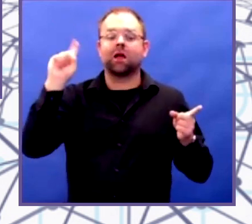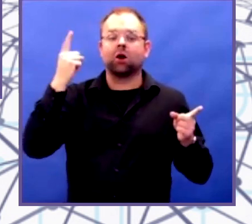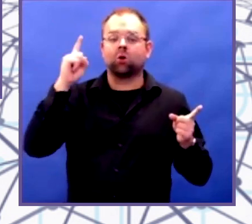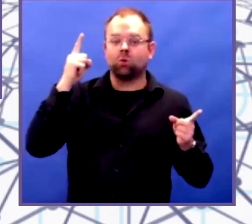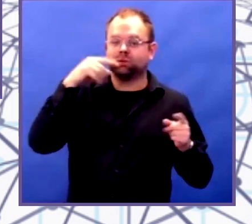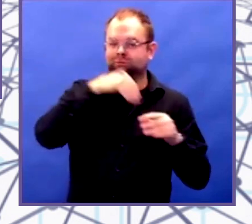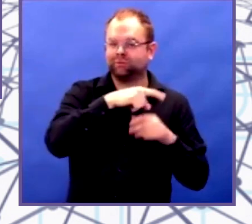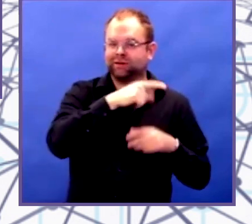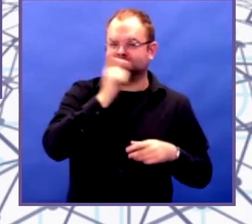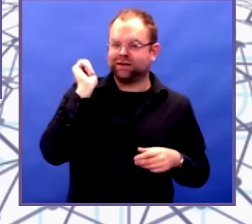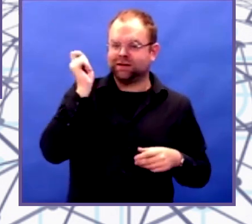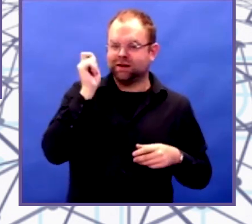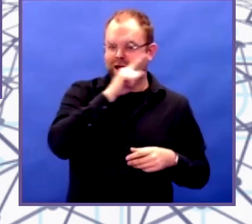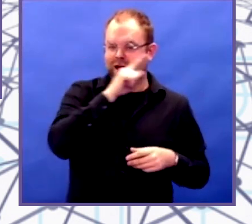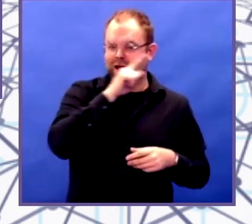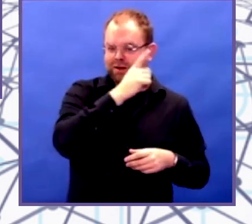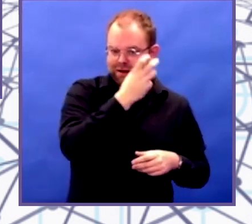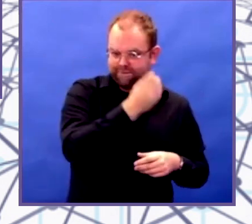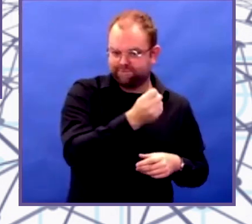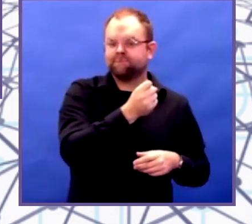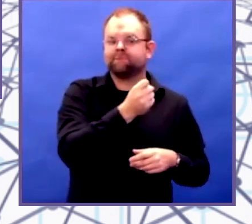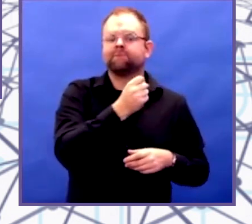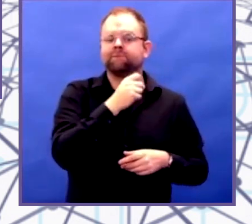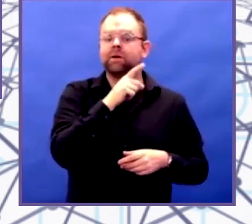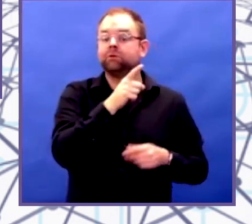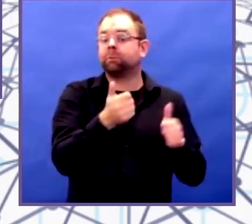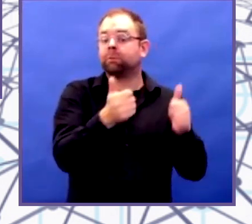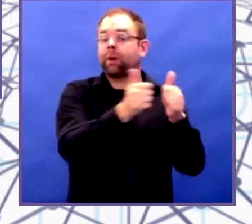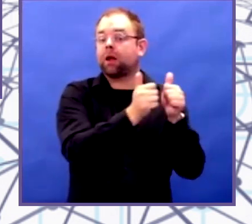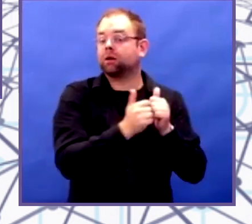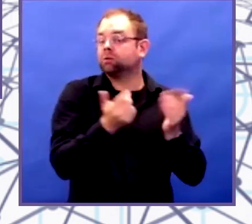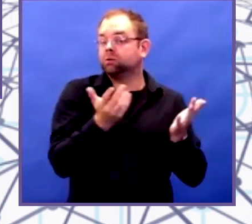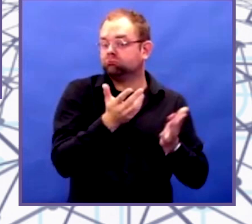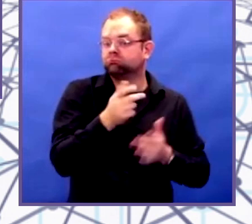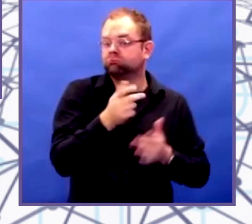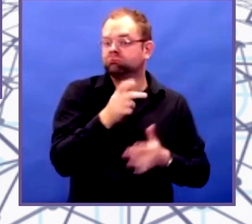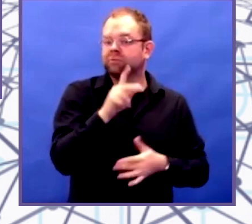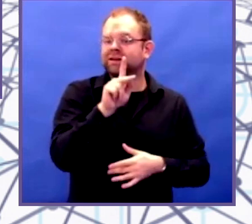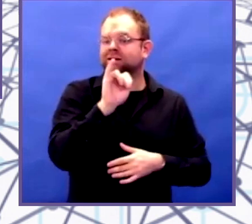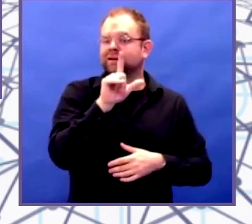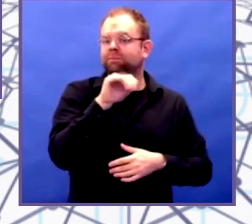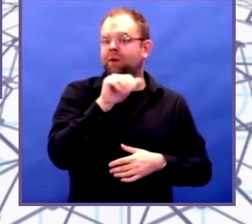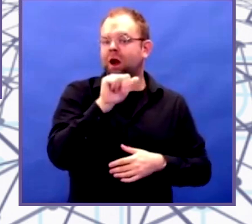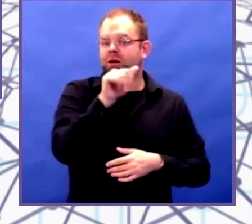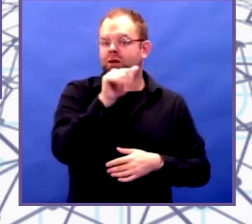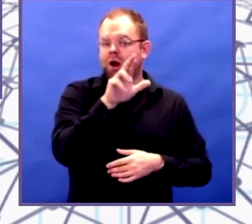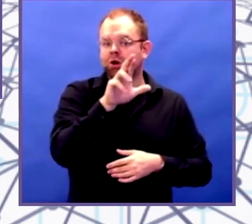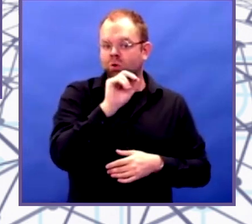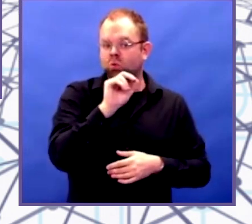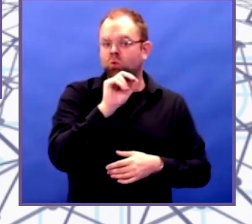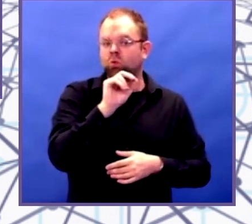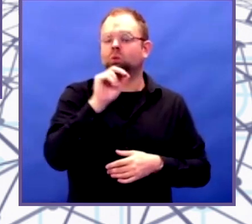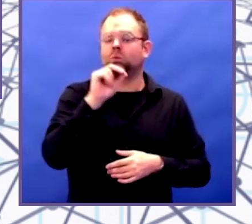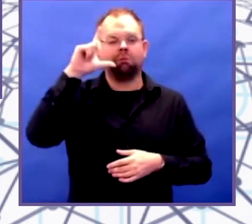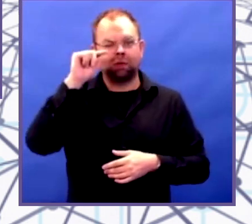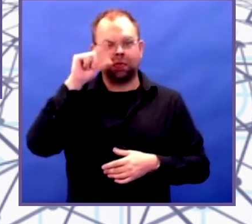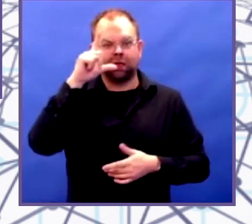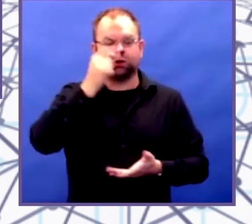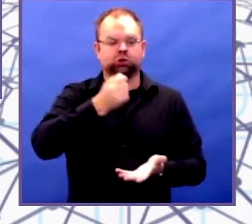The Slurk, the Sierra Leone Urban Research Centre and finally, Marine in Colombia is also highlighted with our key partners there, El Camite.